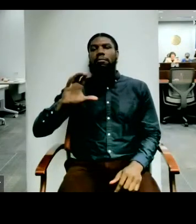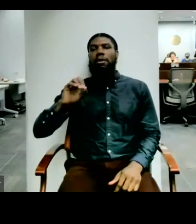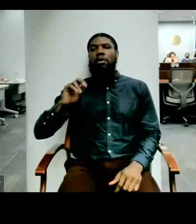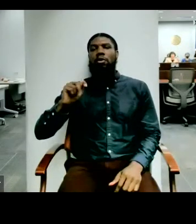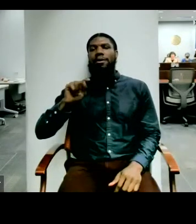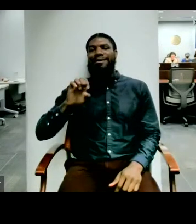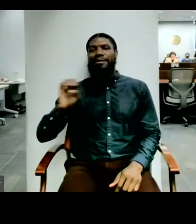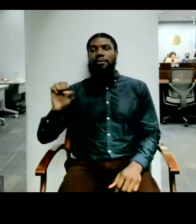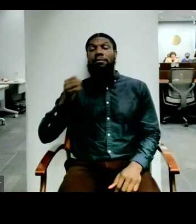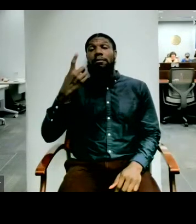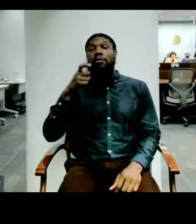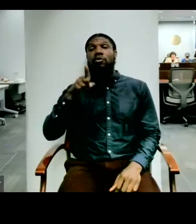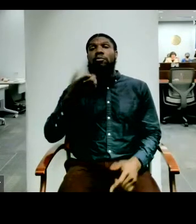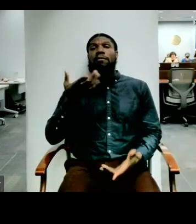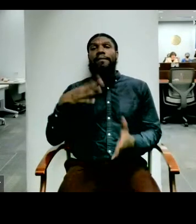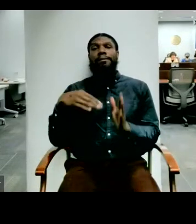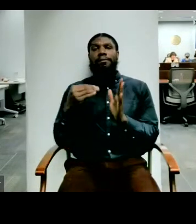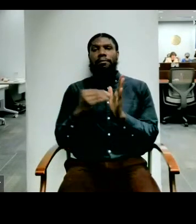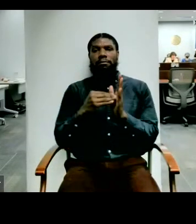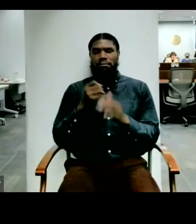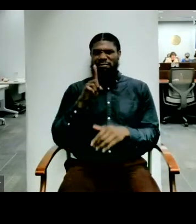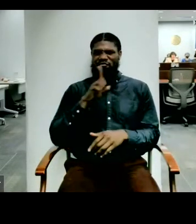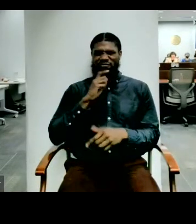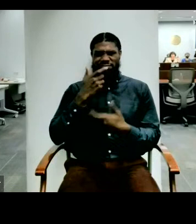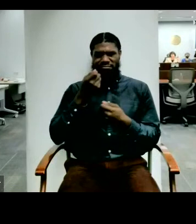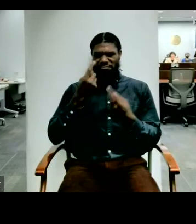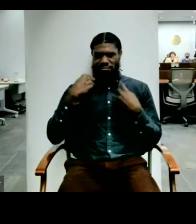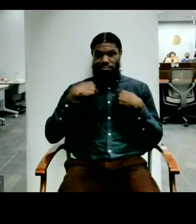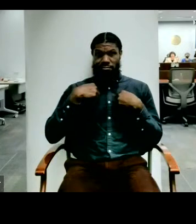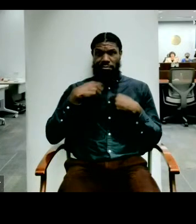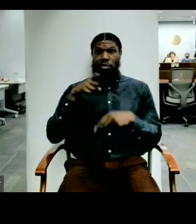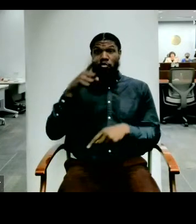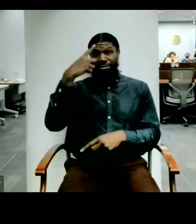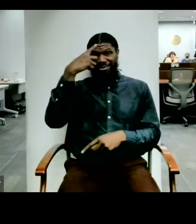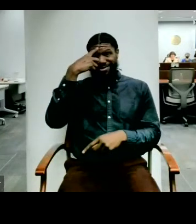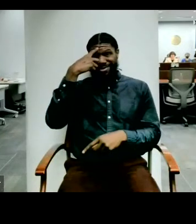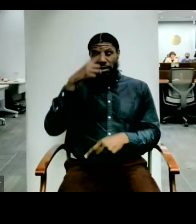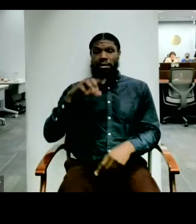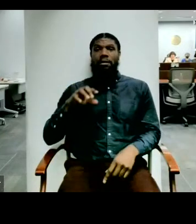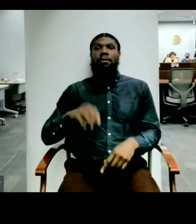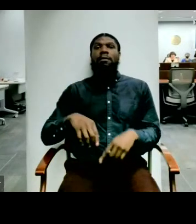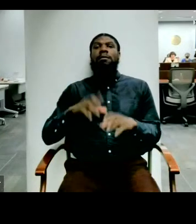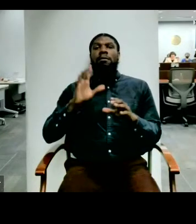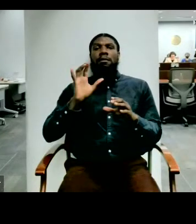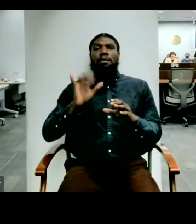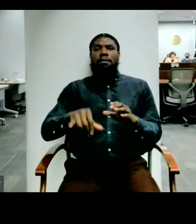You noted, this is interesting to me, you think that misclassification can